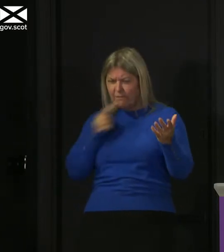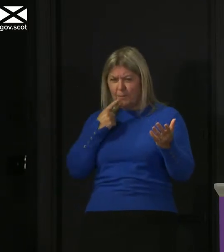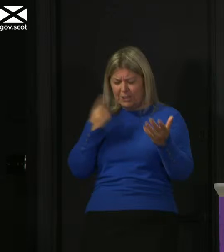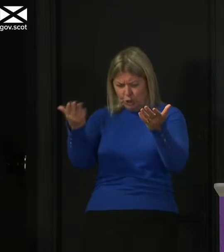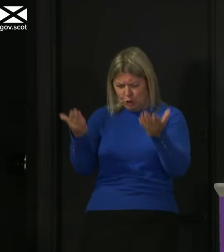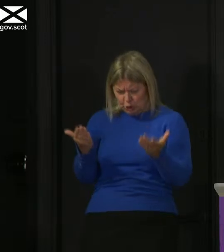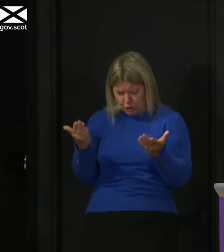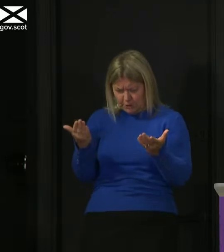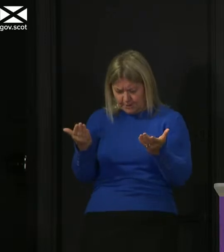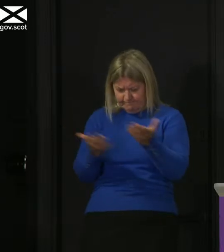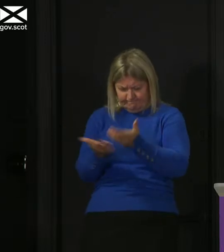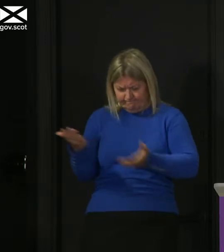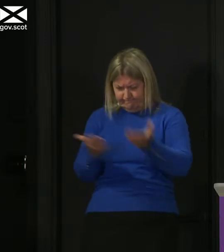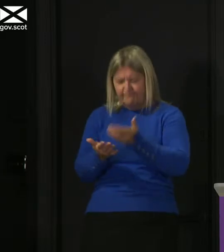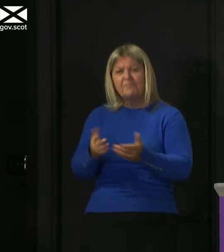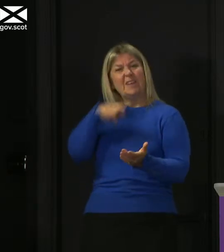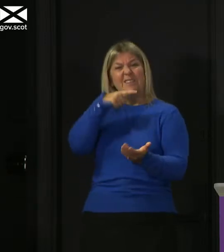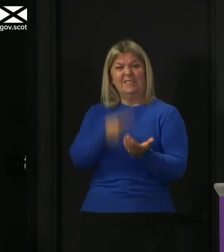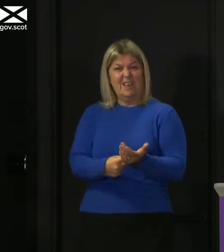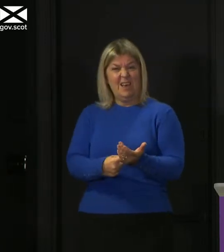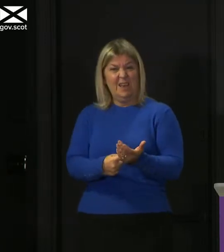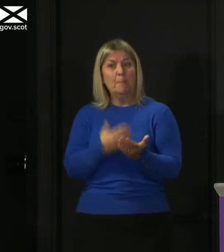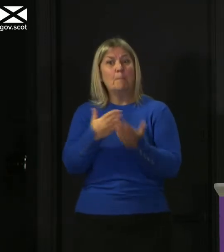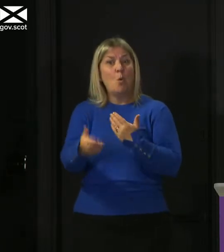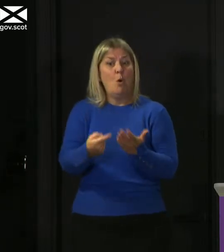And if we decide on further restrictions, obviously I'll set it out to the parliament